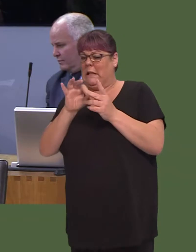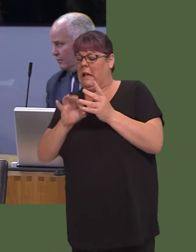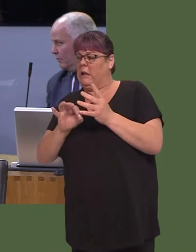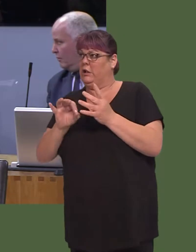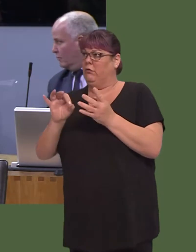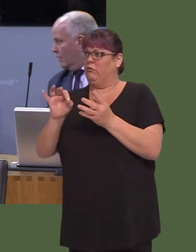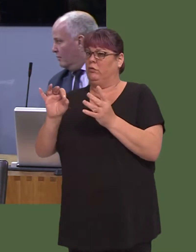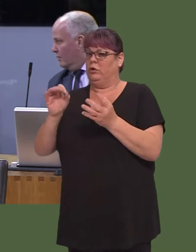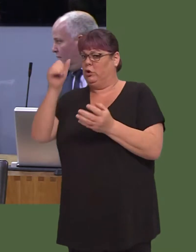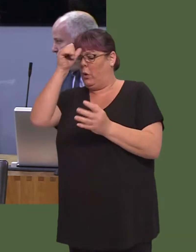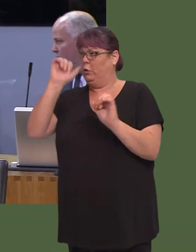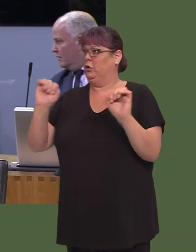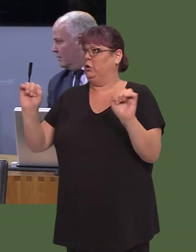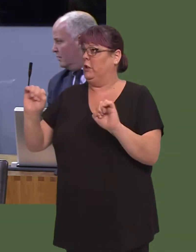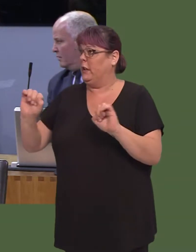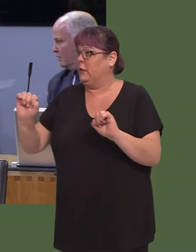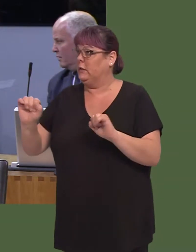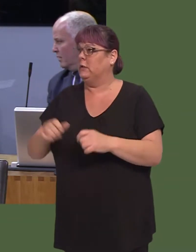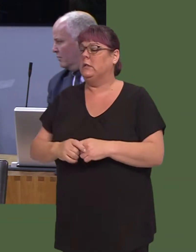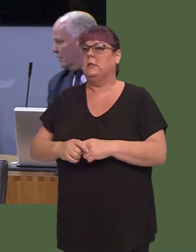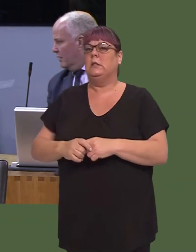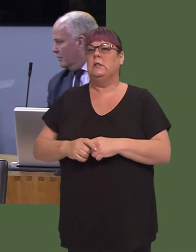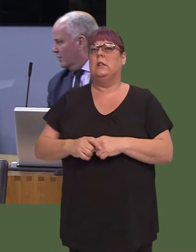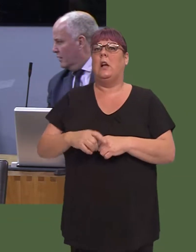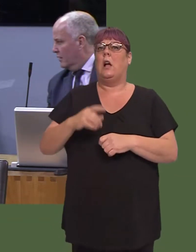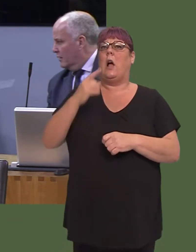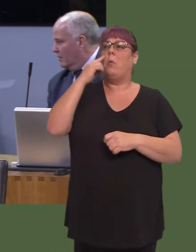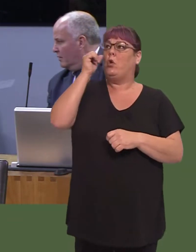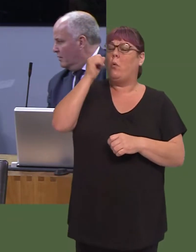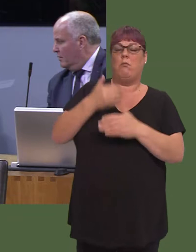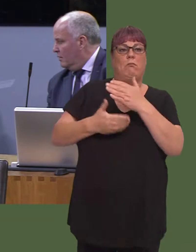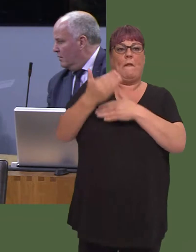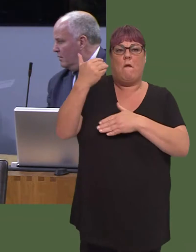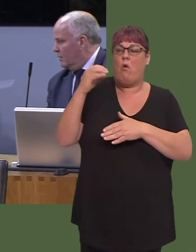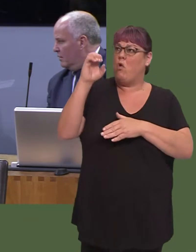fydd statws staff academaidd o'r Undeb Ewropeaidd a gwledydd eraill yn y pen draw. A fydd croeso